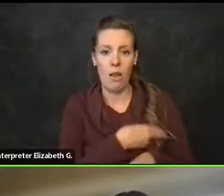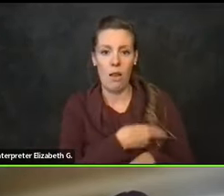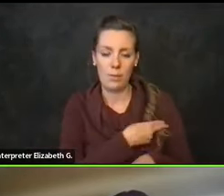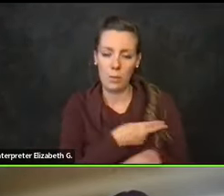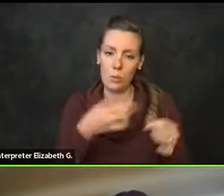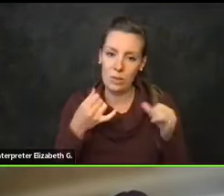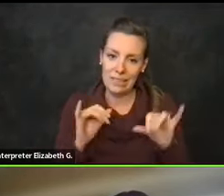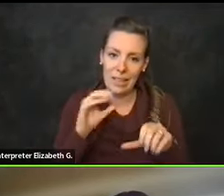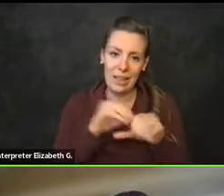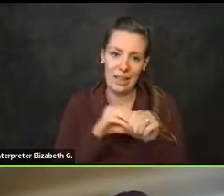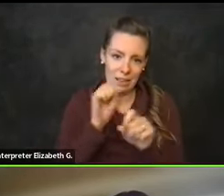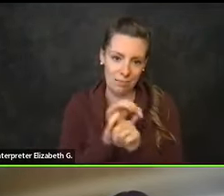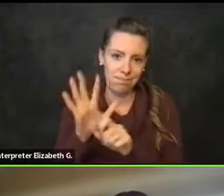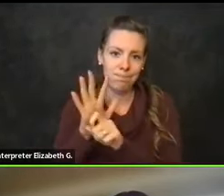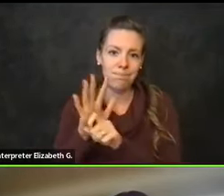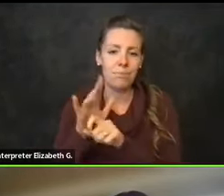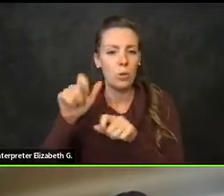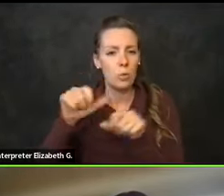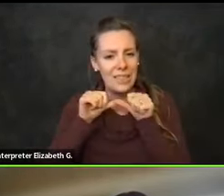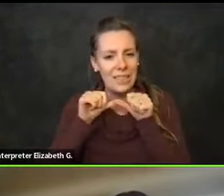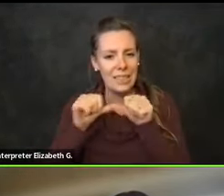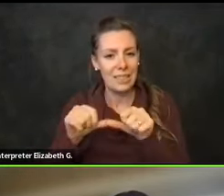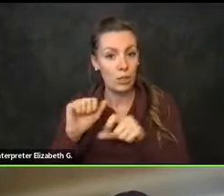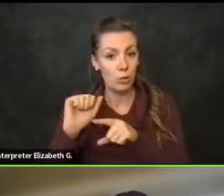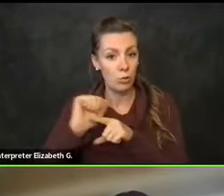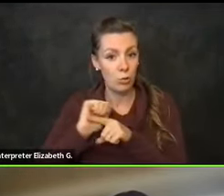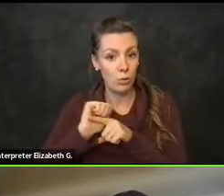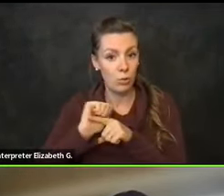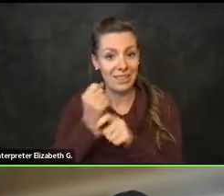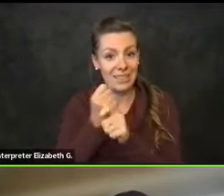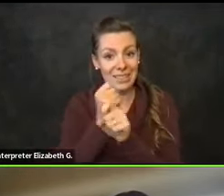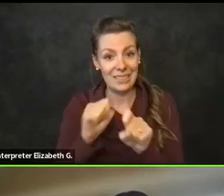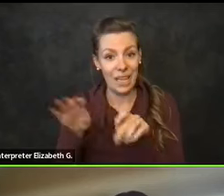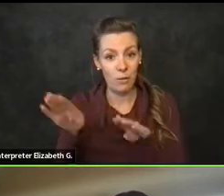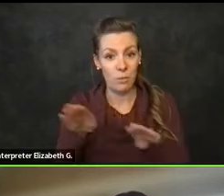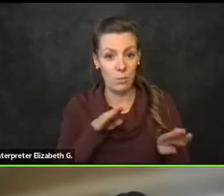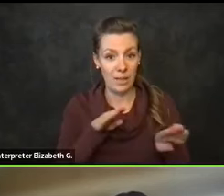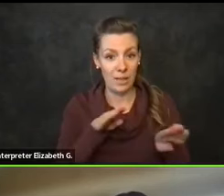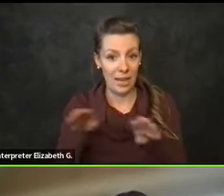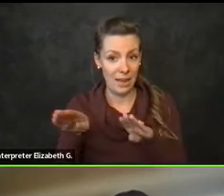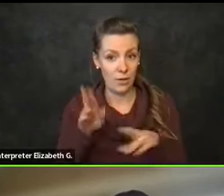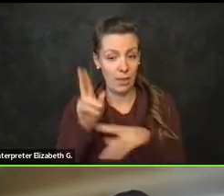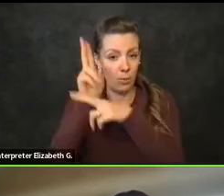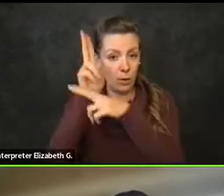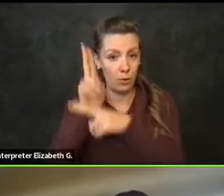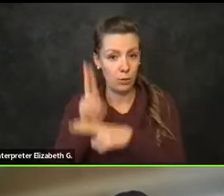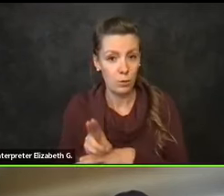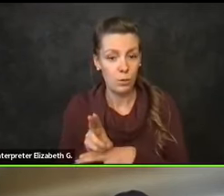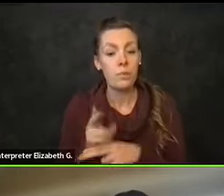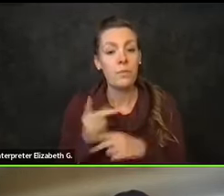We need to continue to practice the safe behavior that we're all used to. So over the holidays, WEA DRA.